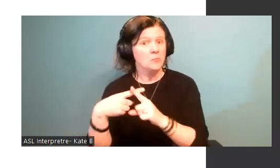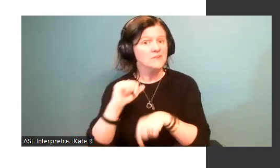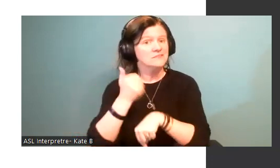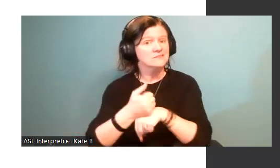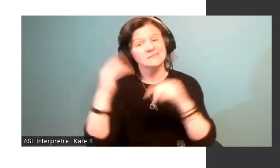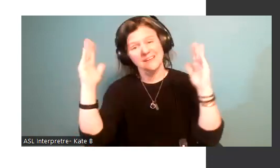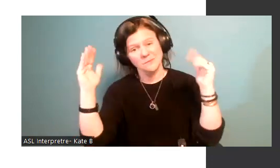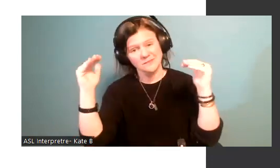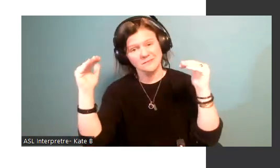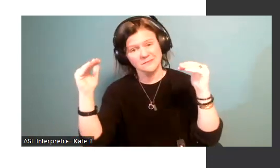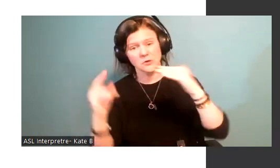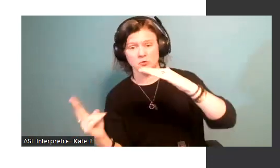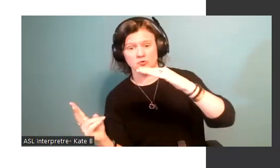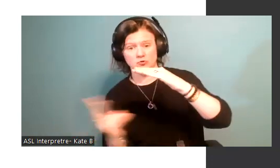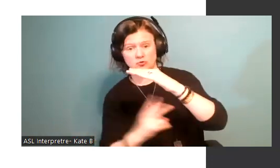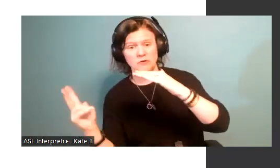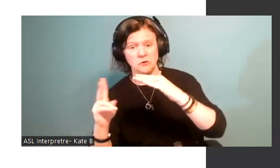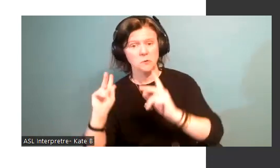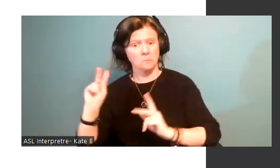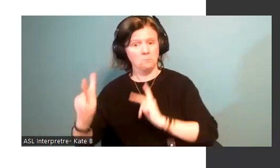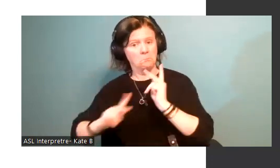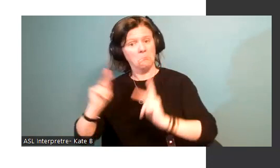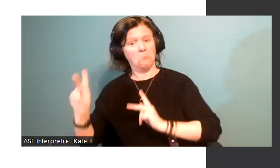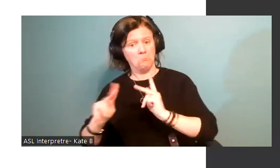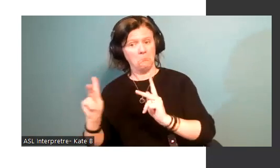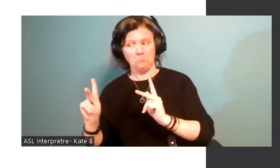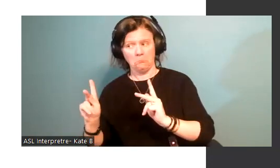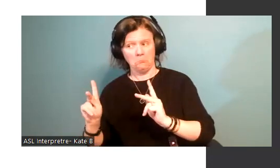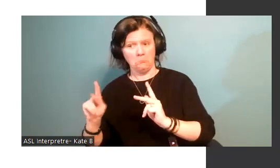can use the arrow keys Tom navigate instead of